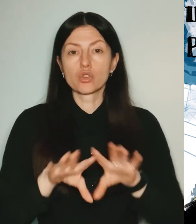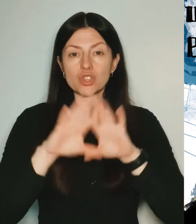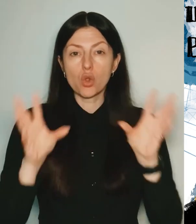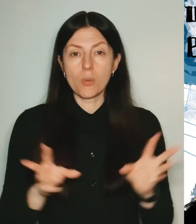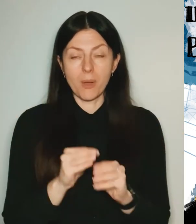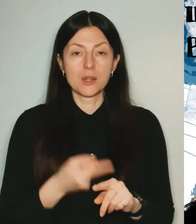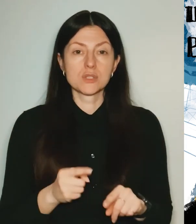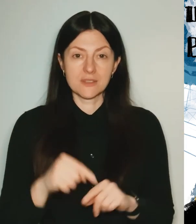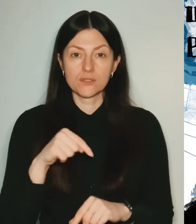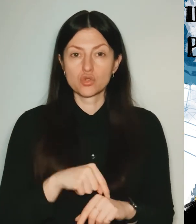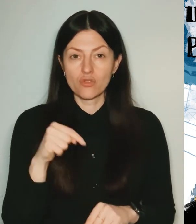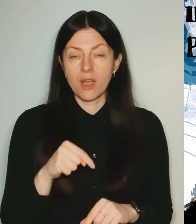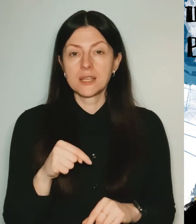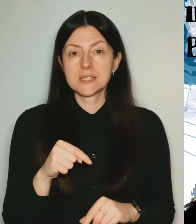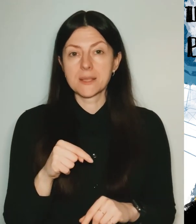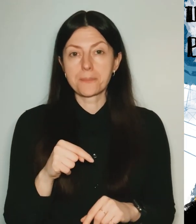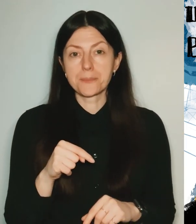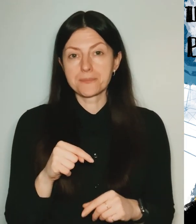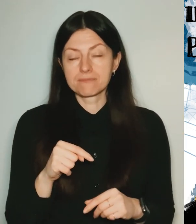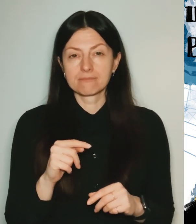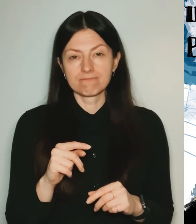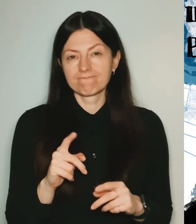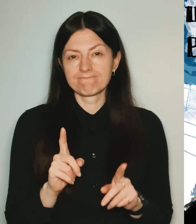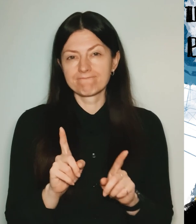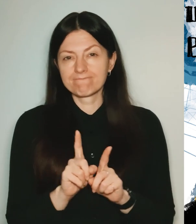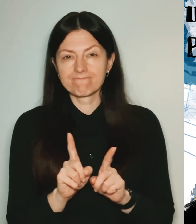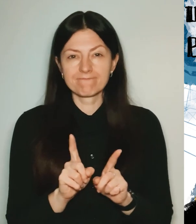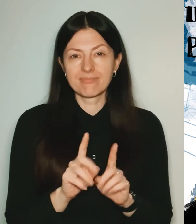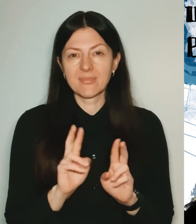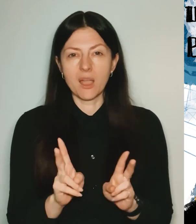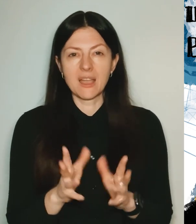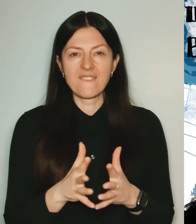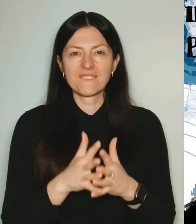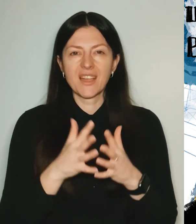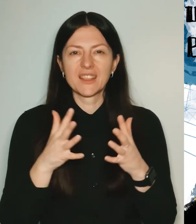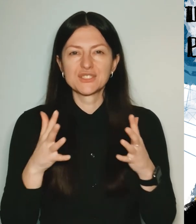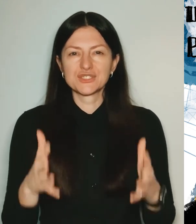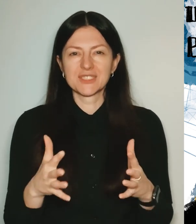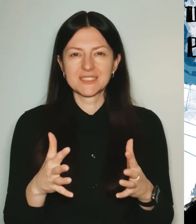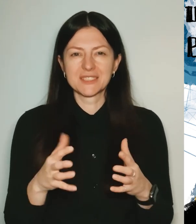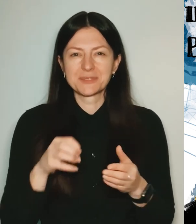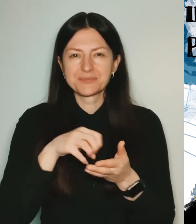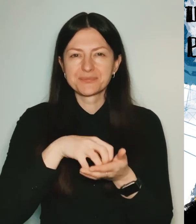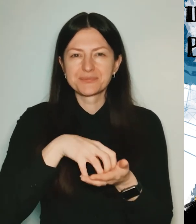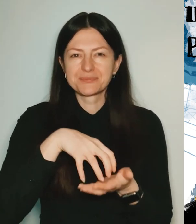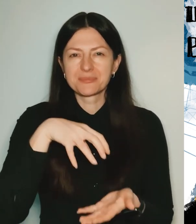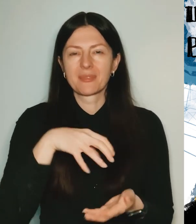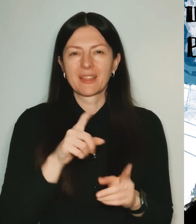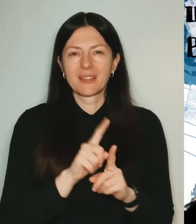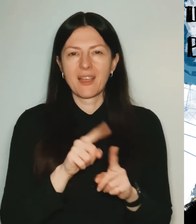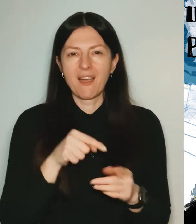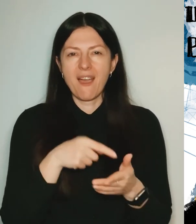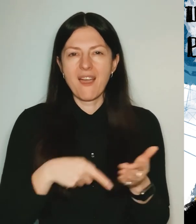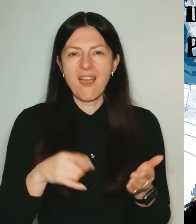Overall, it feels like a huge abscess, huge wound…